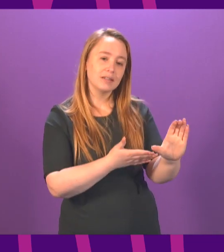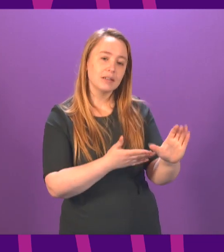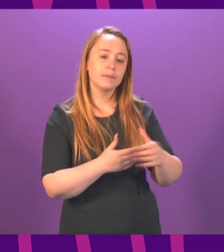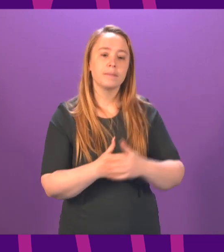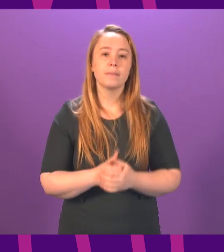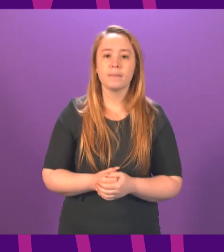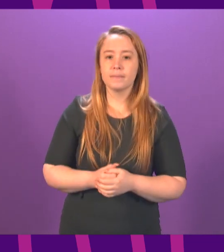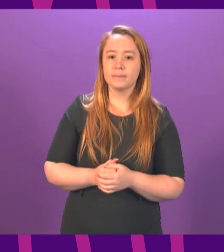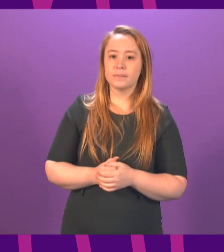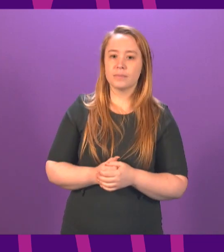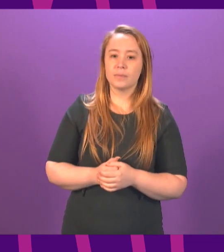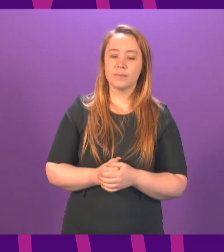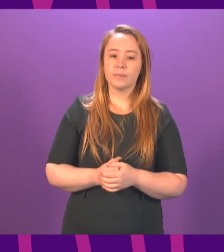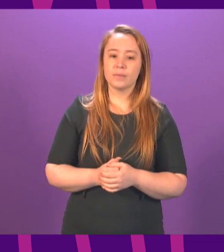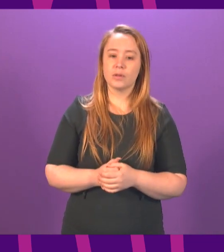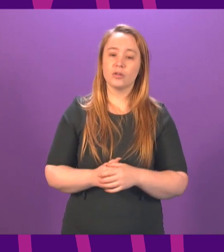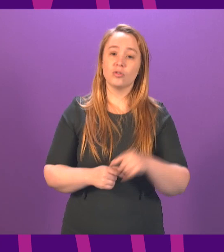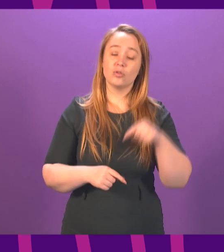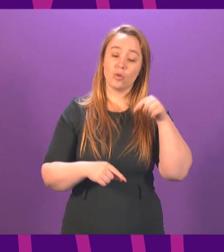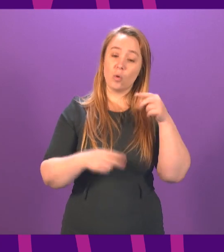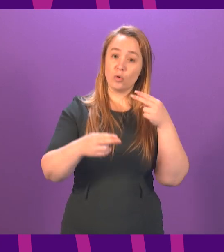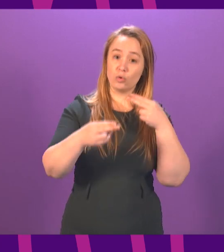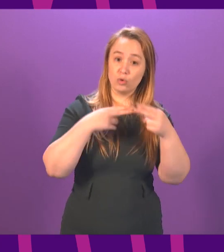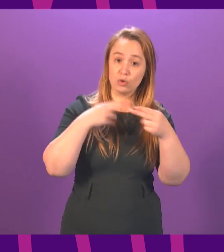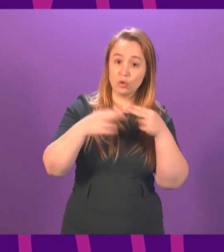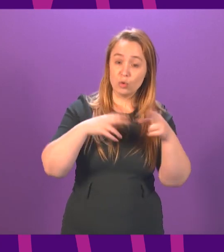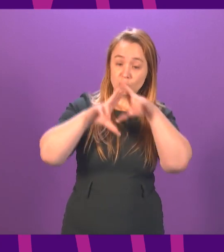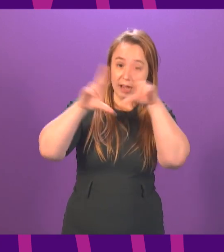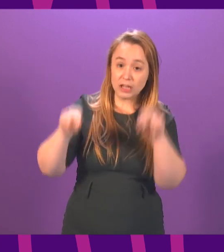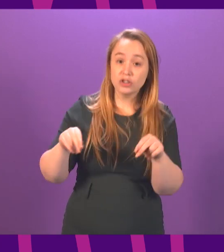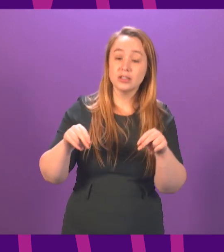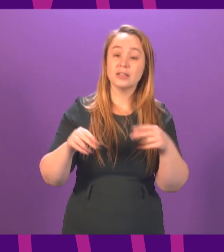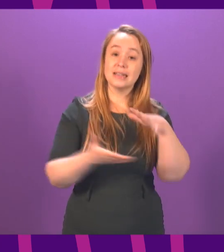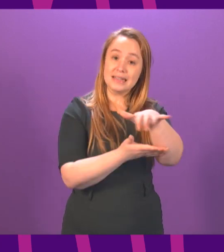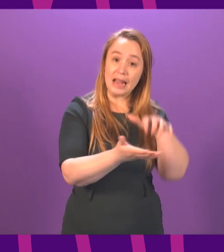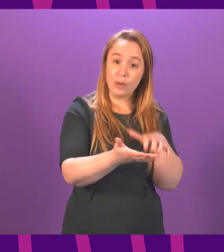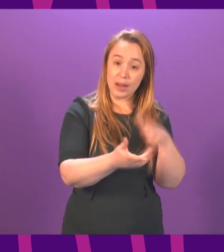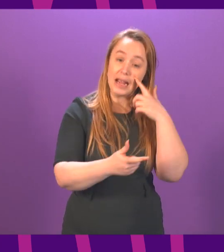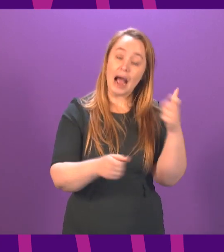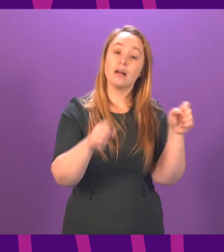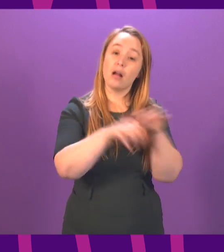into that category. We will continue to work with councils and others to make sure that we